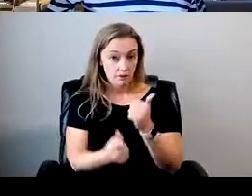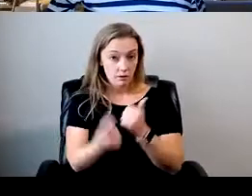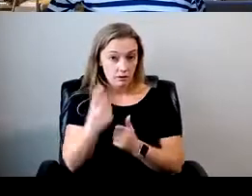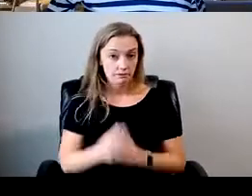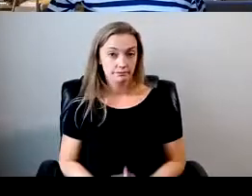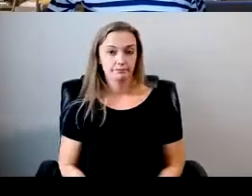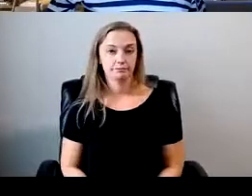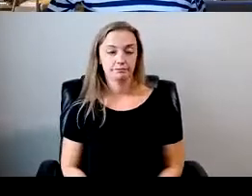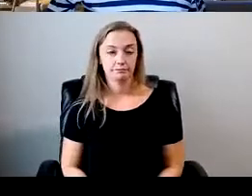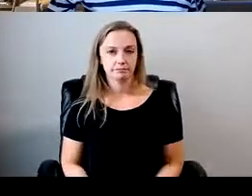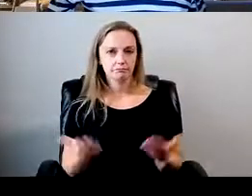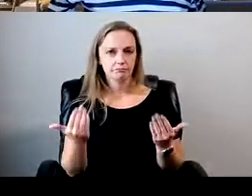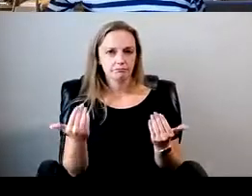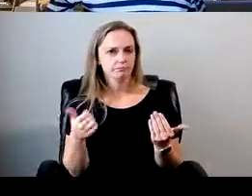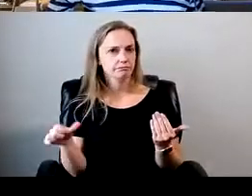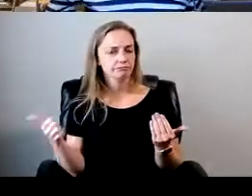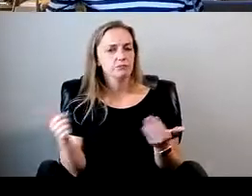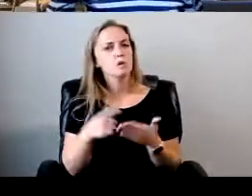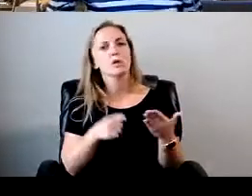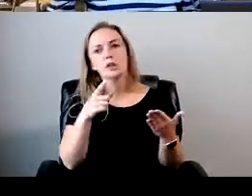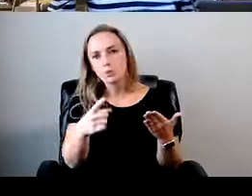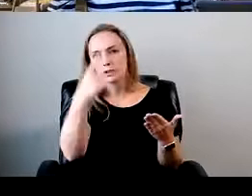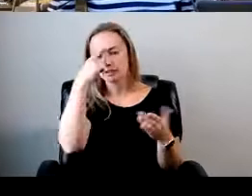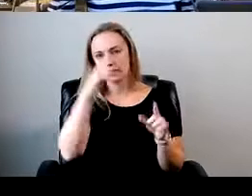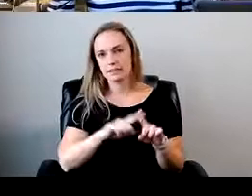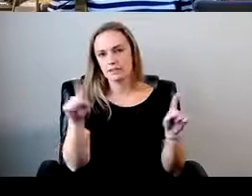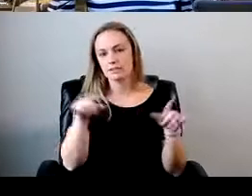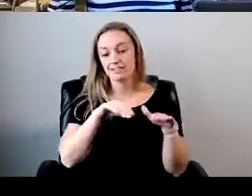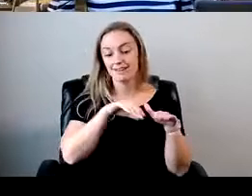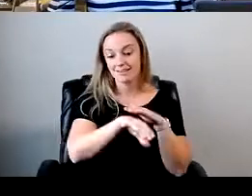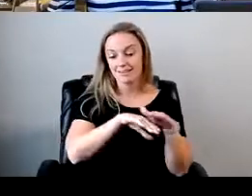Anybody else? What do you think the difference in accessibility and universal design is?